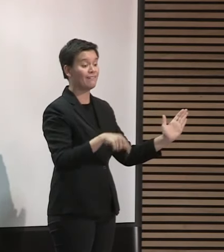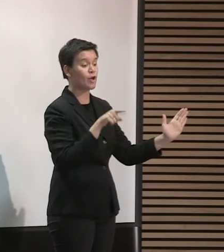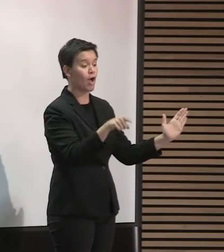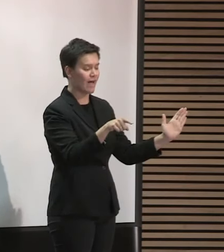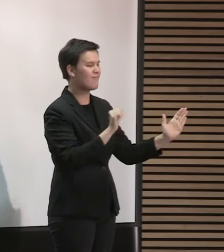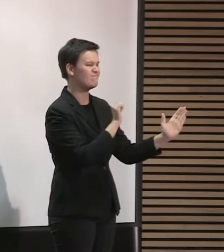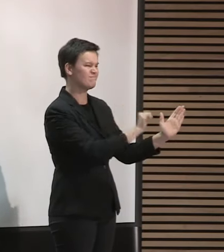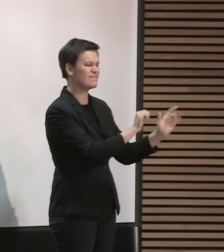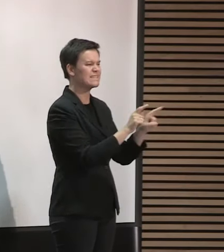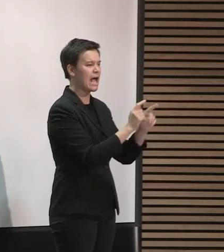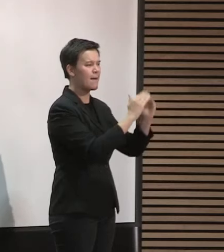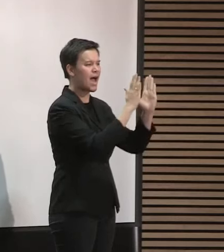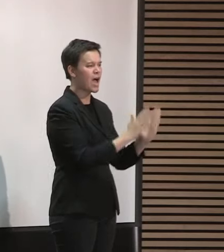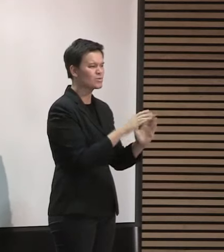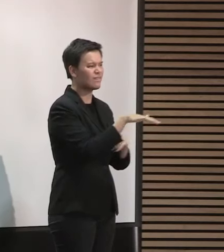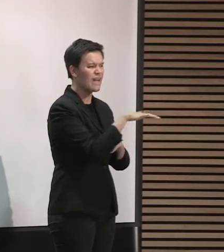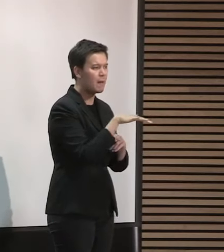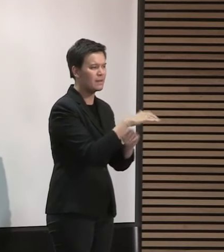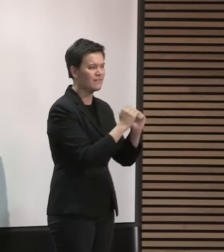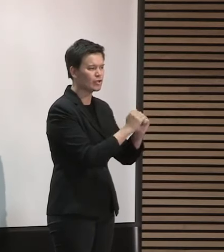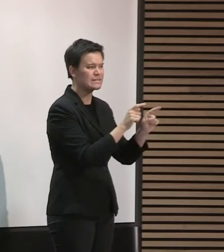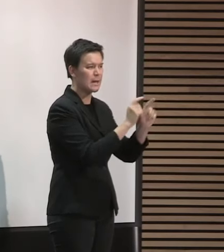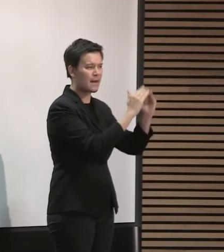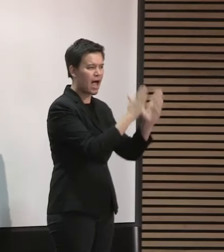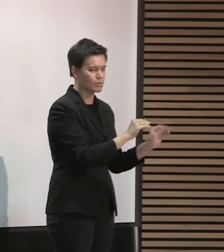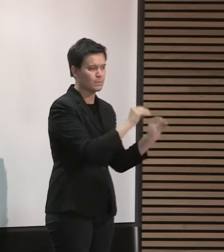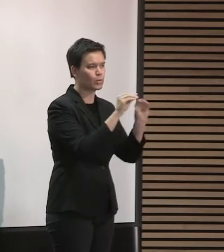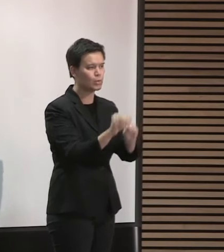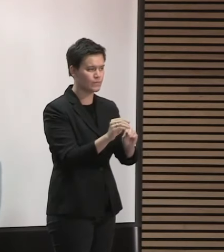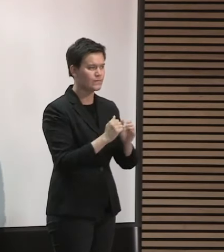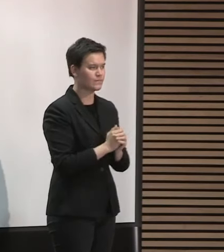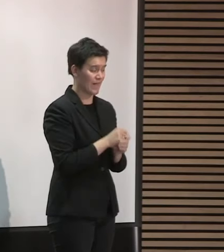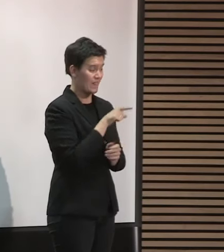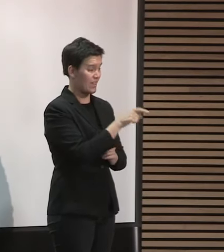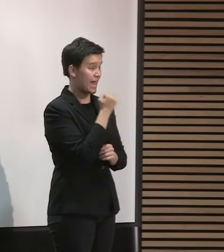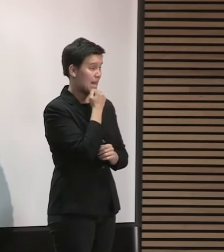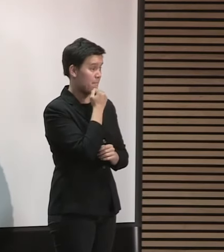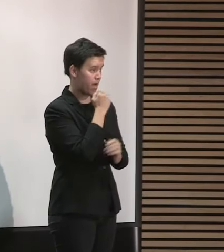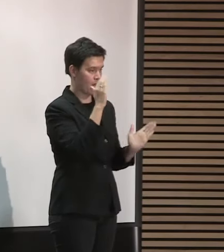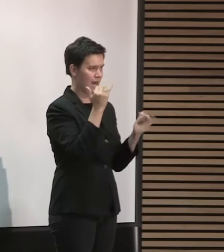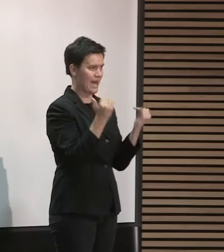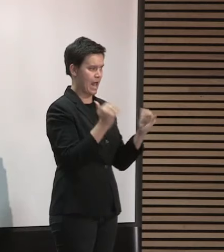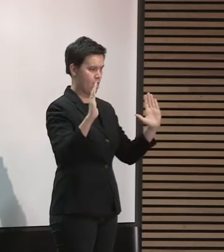significant when you compare it with other countries where they also have an app, where the use of that is voluntary.